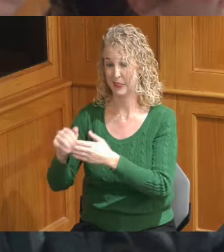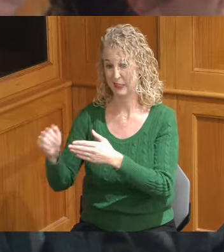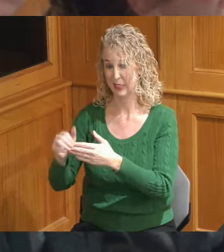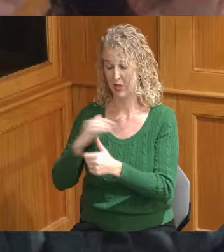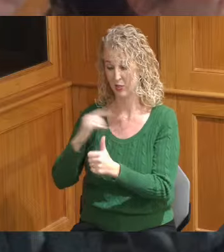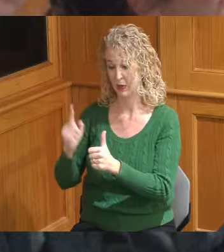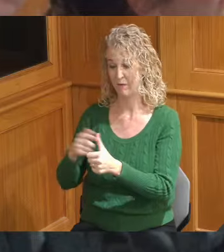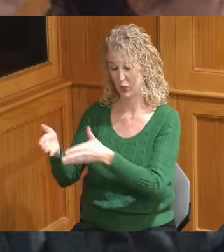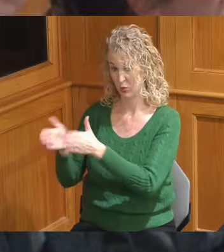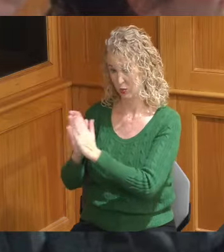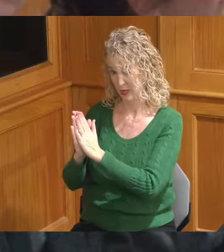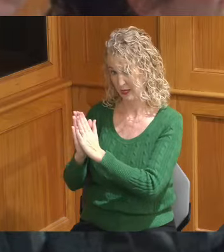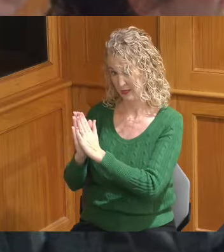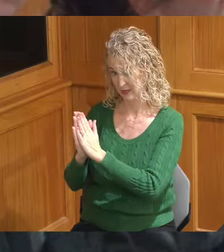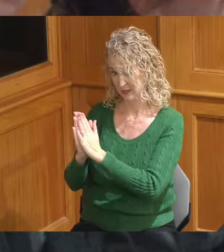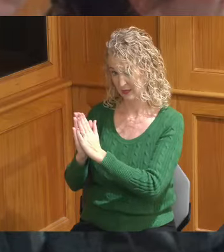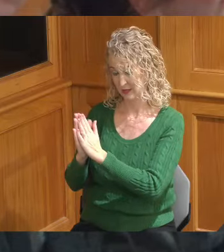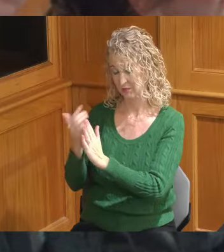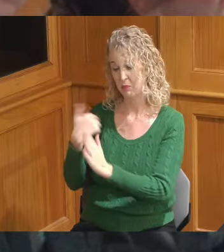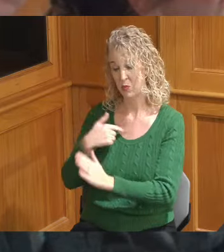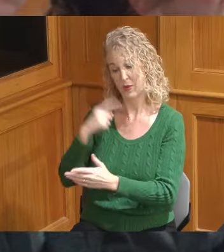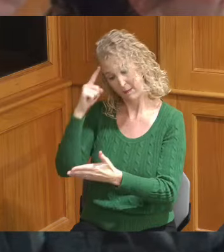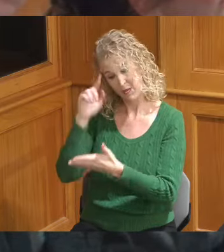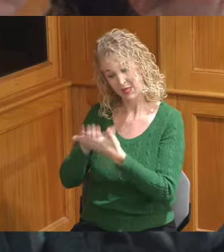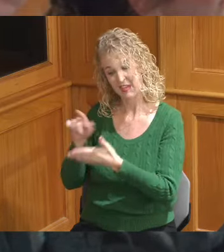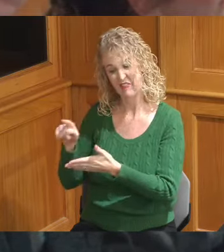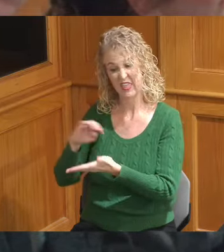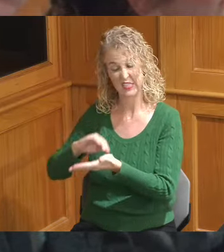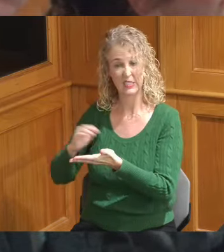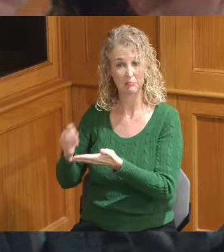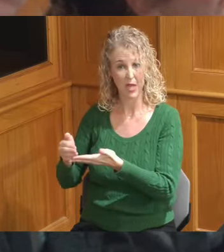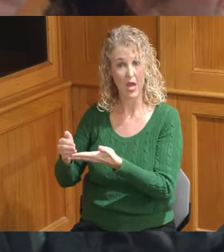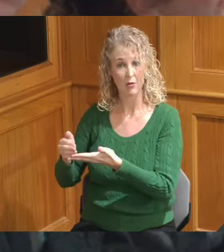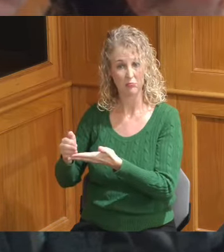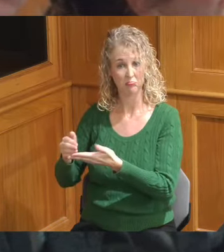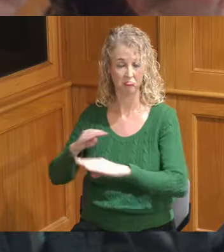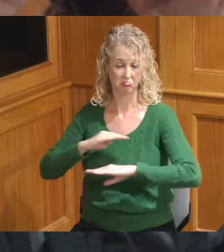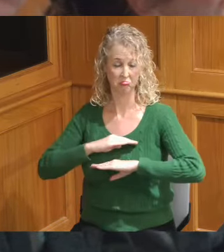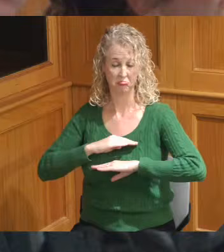request. but are still confident that that this request is sufficient to fund our daily